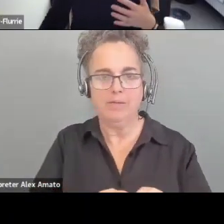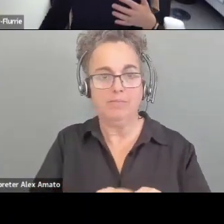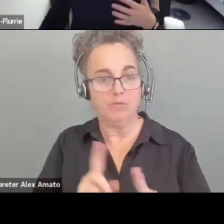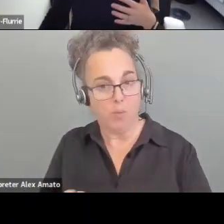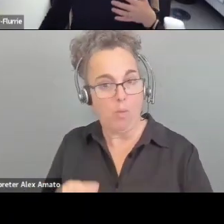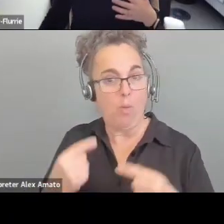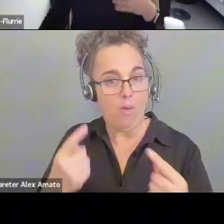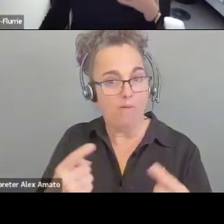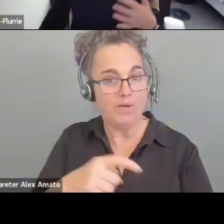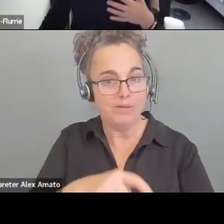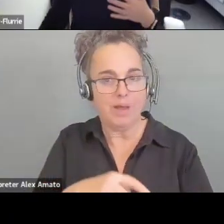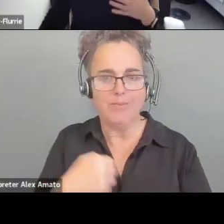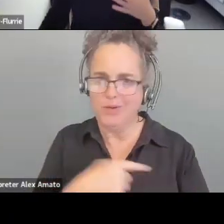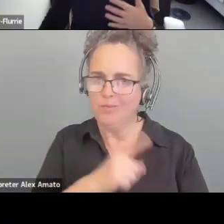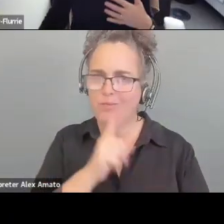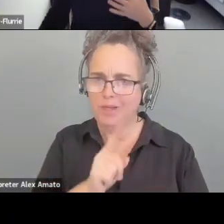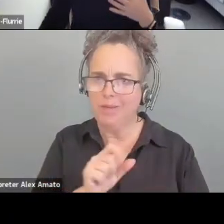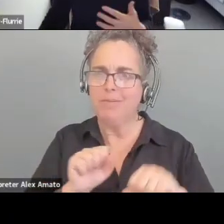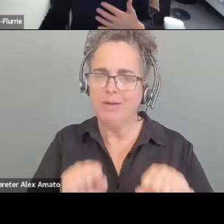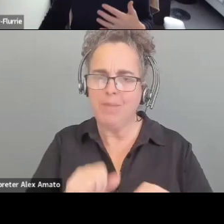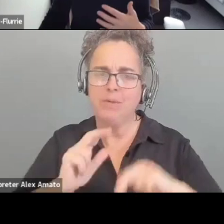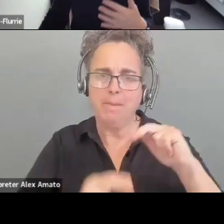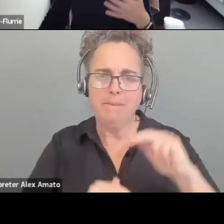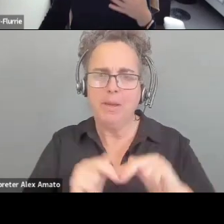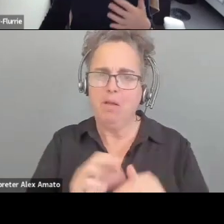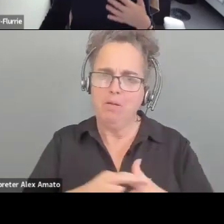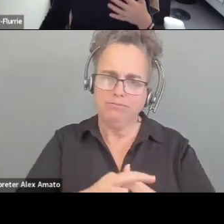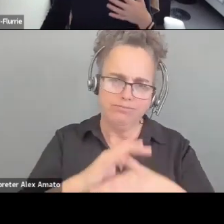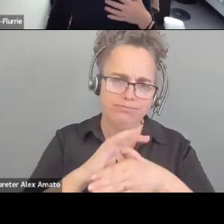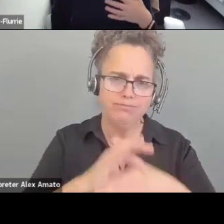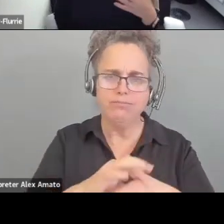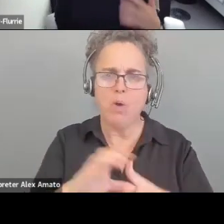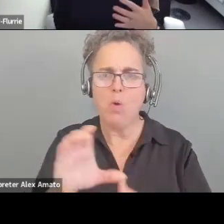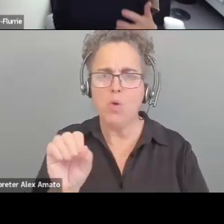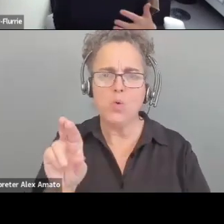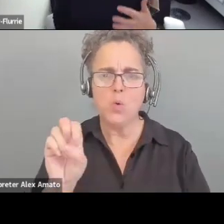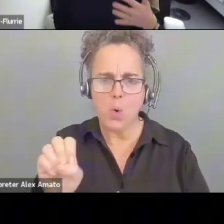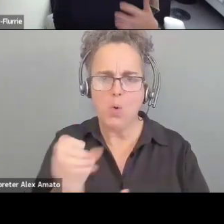to build some foundational core things that have become very important